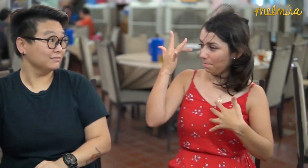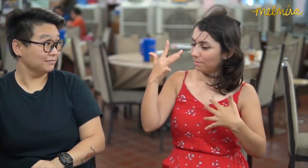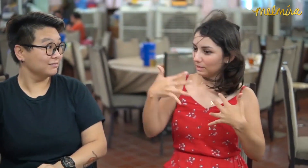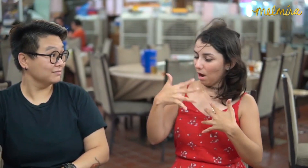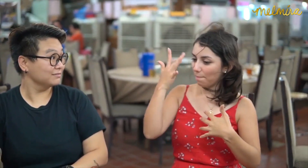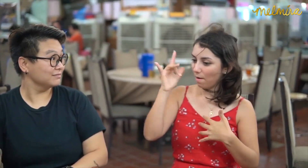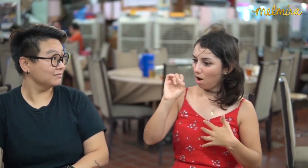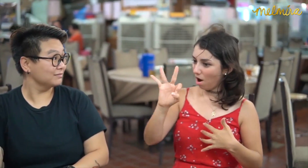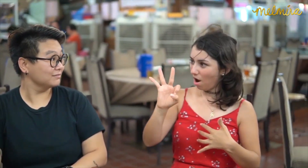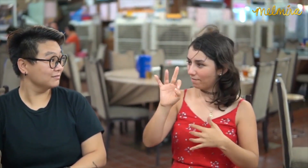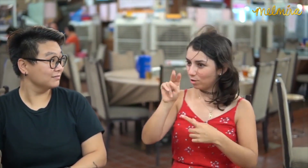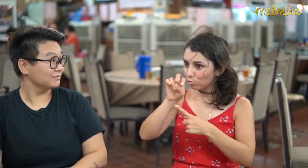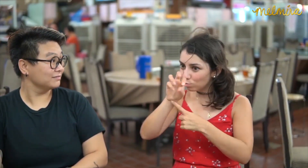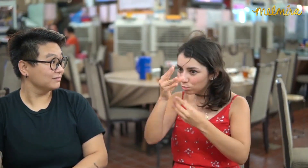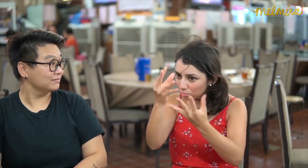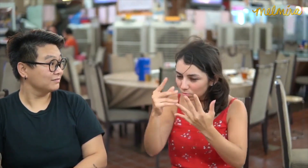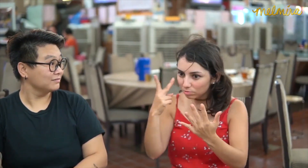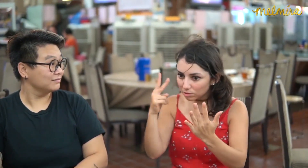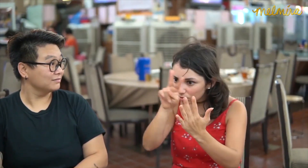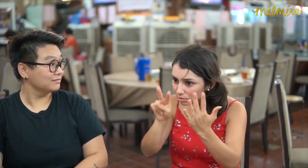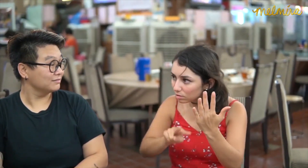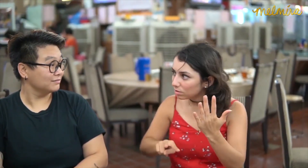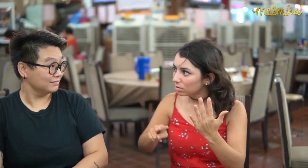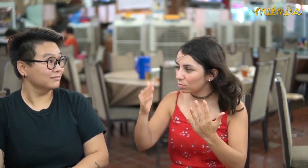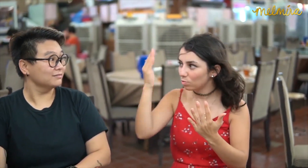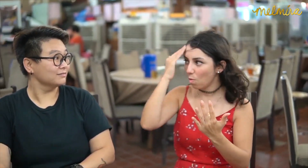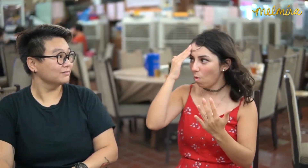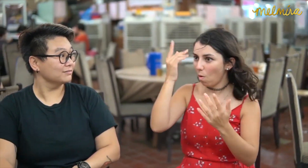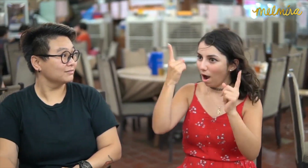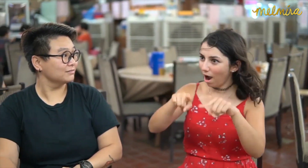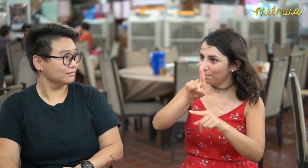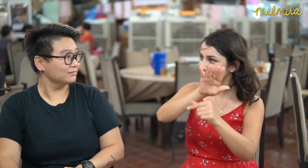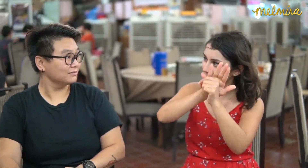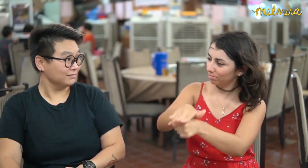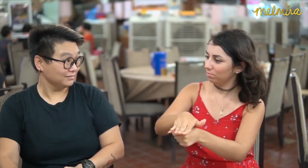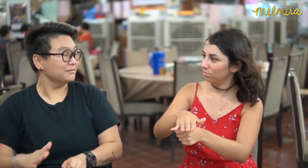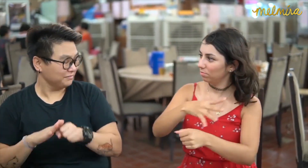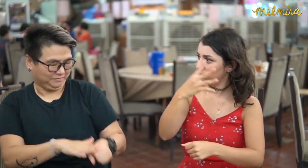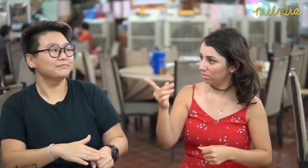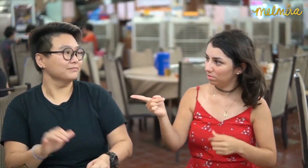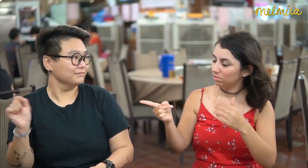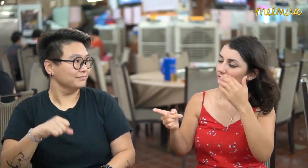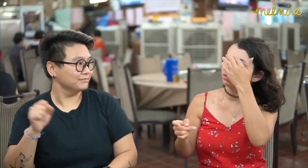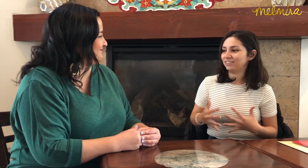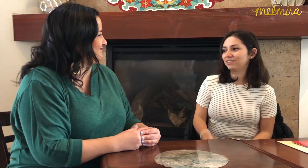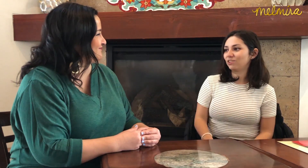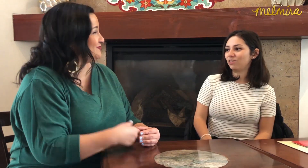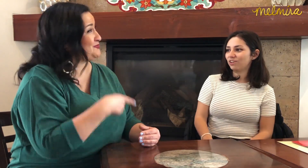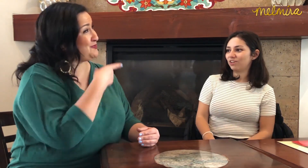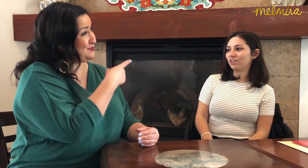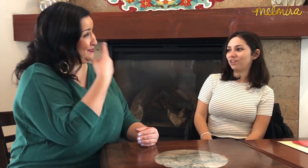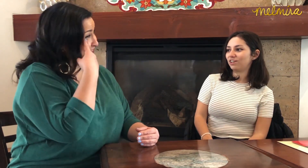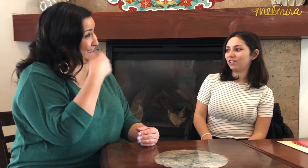Were you afraid because of the news? And knowing what's happening with your community? Yes.